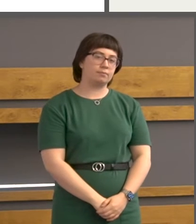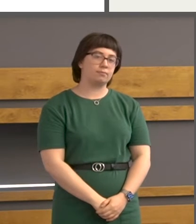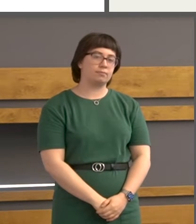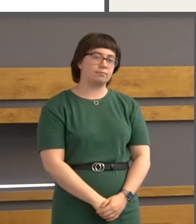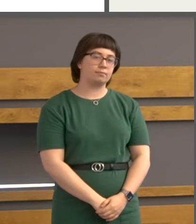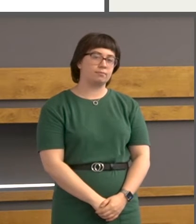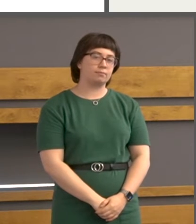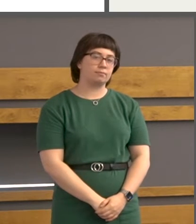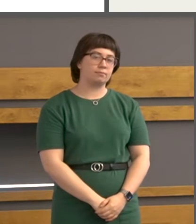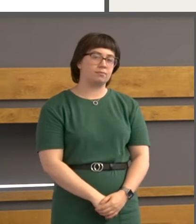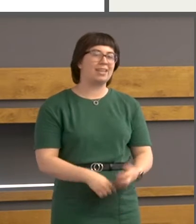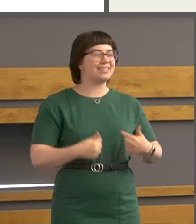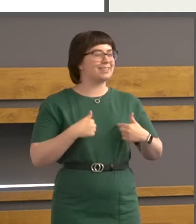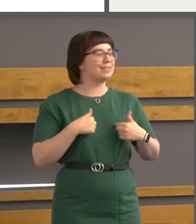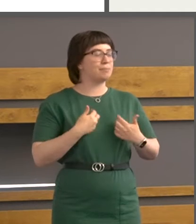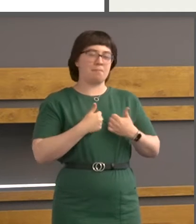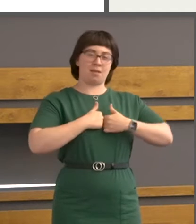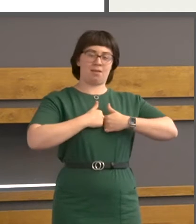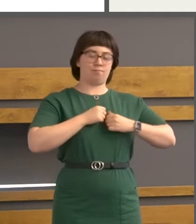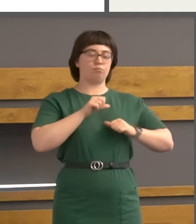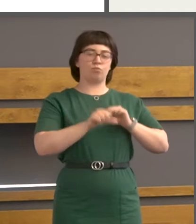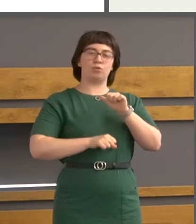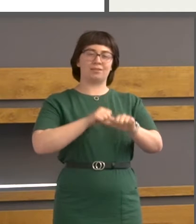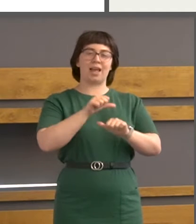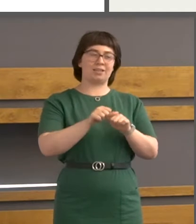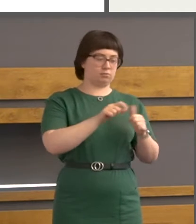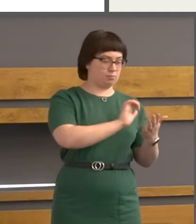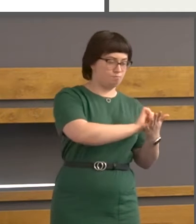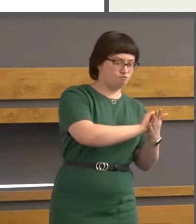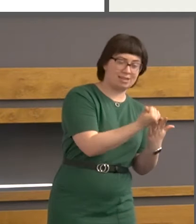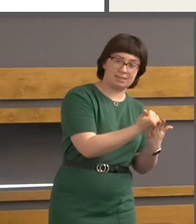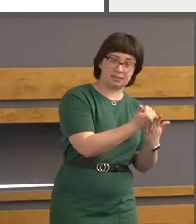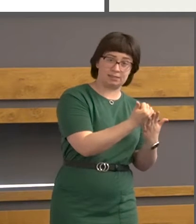So I spent some time, this is my kind of process of printing out these,